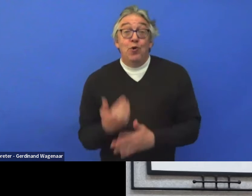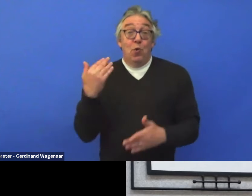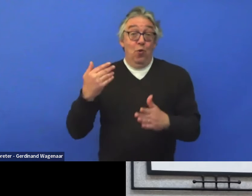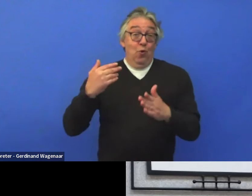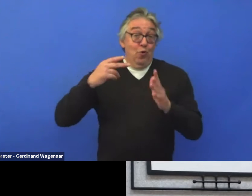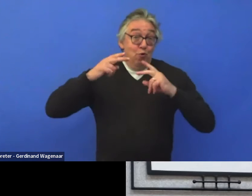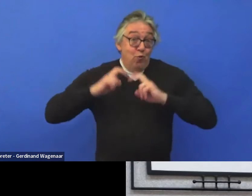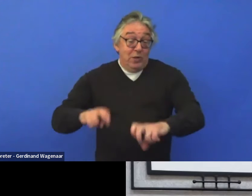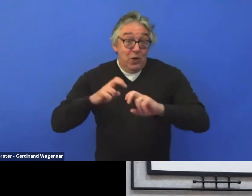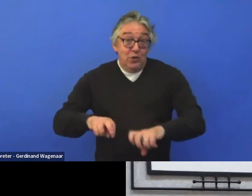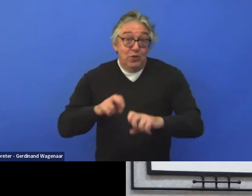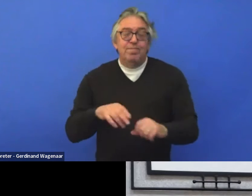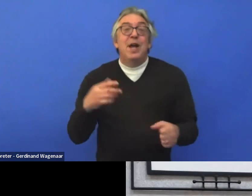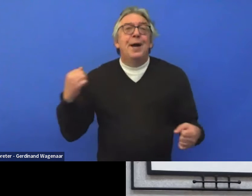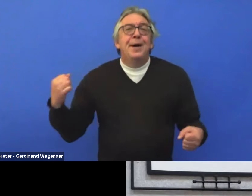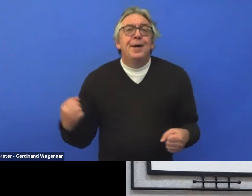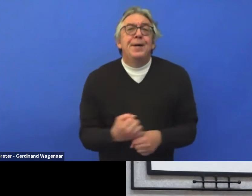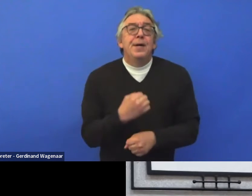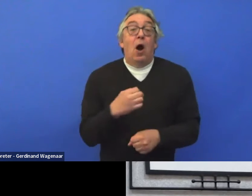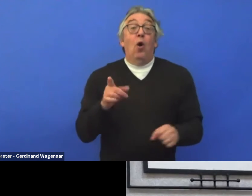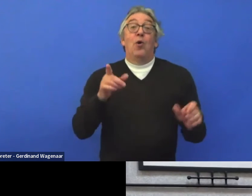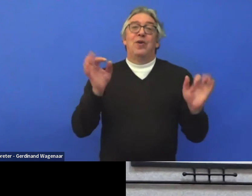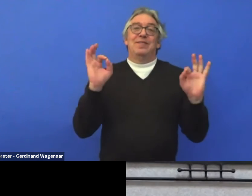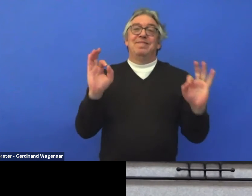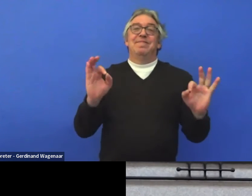Fortunately, I think we have Jacqueline back online.